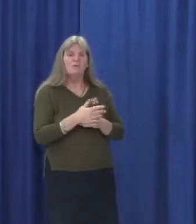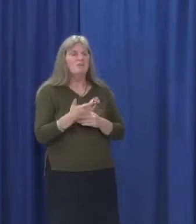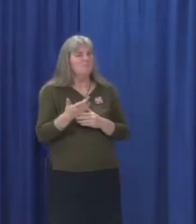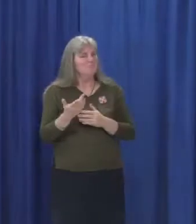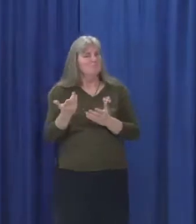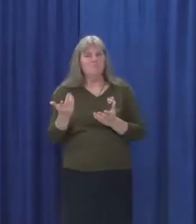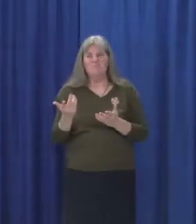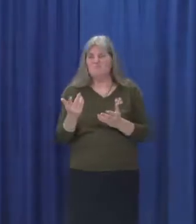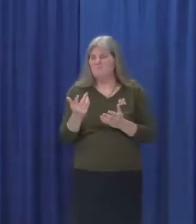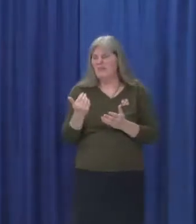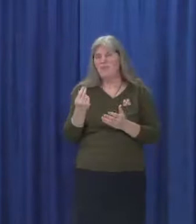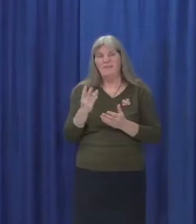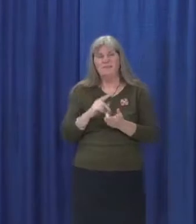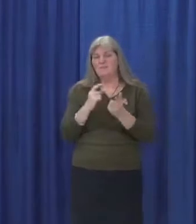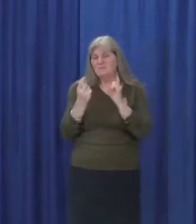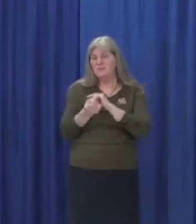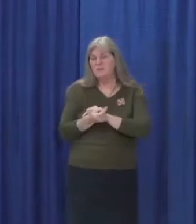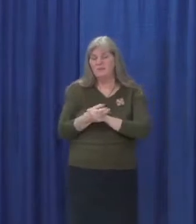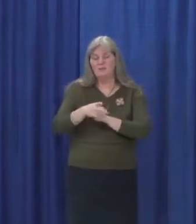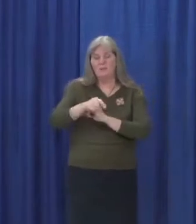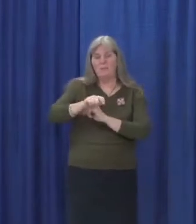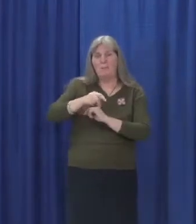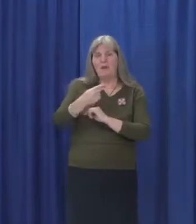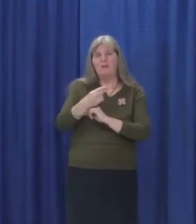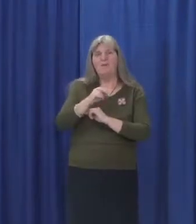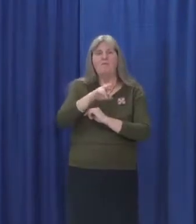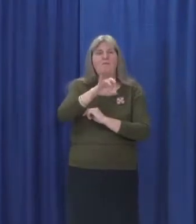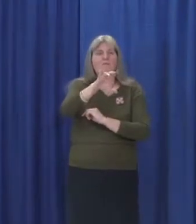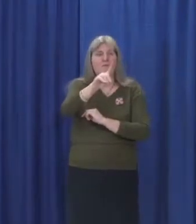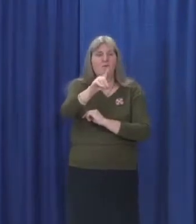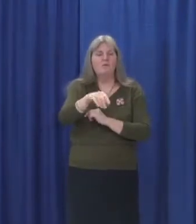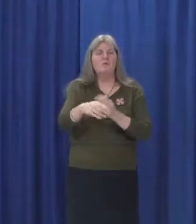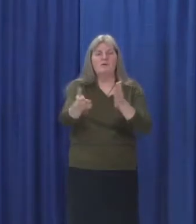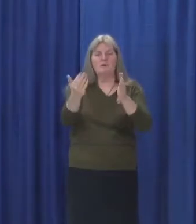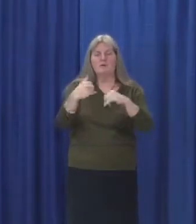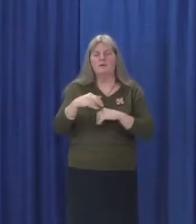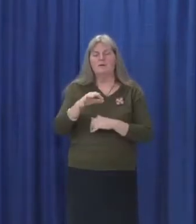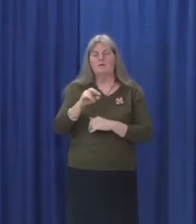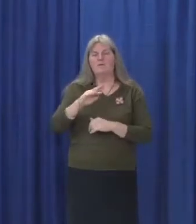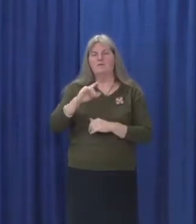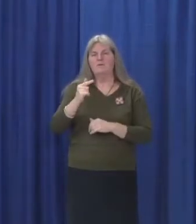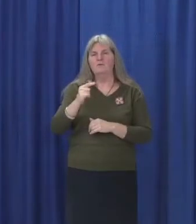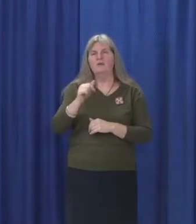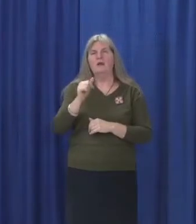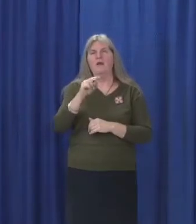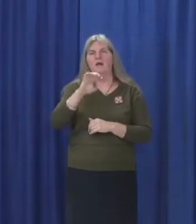seen changing philosophies, a path forward, forging ahead, the